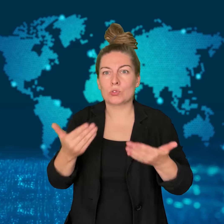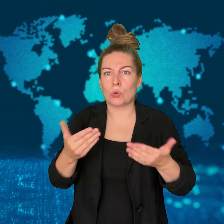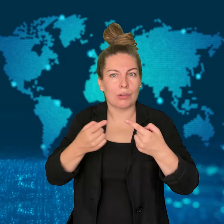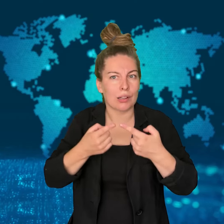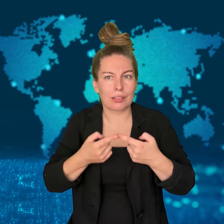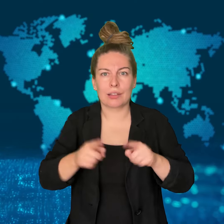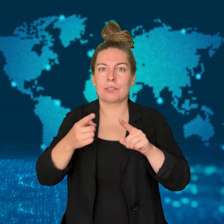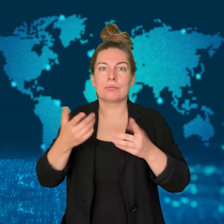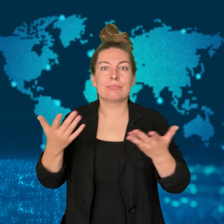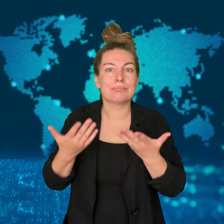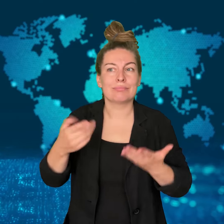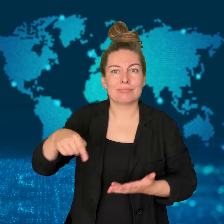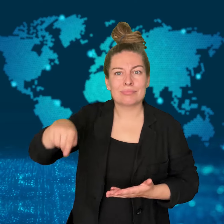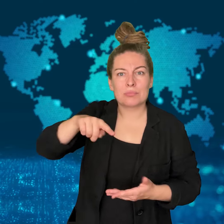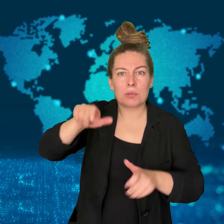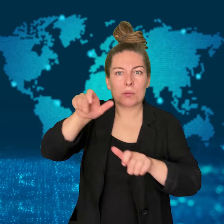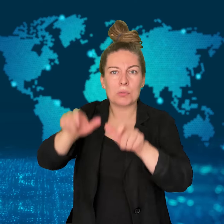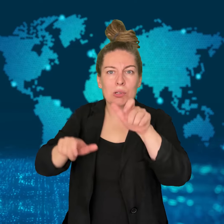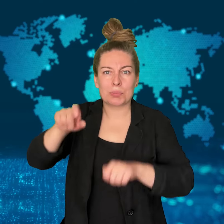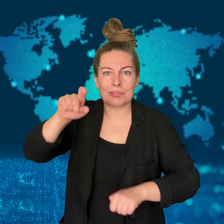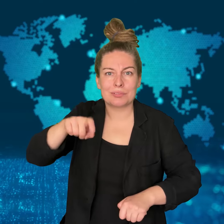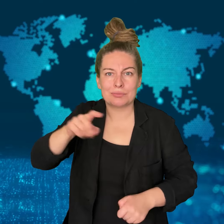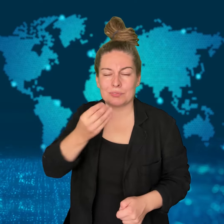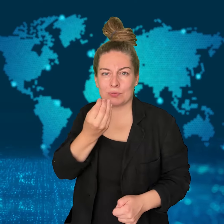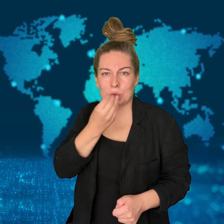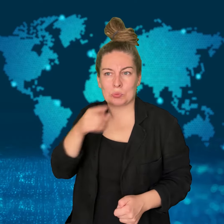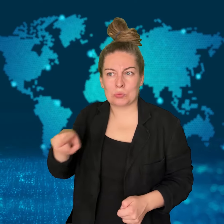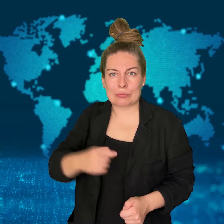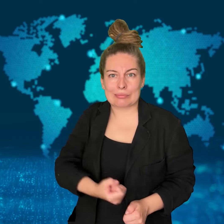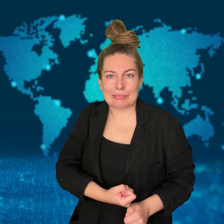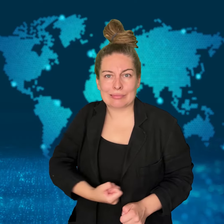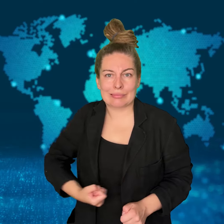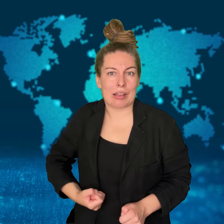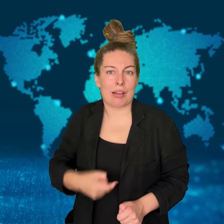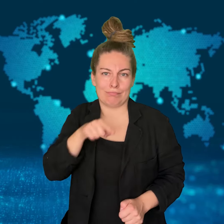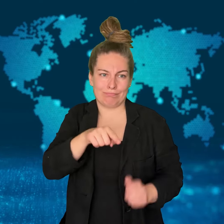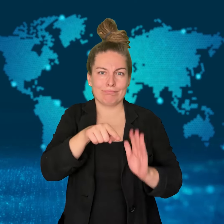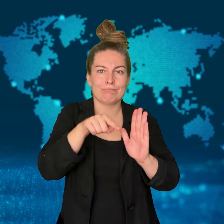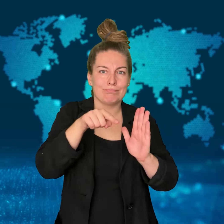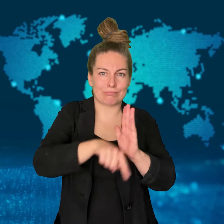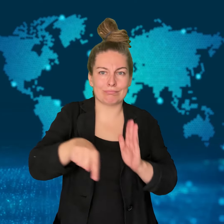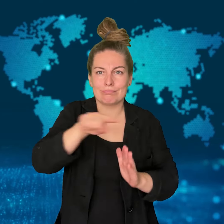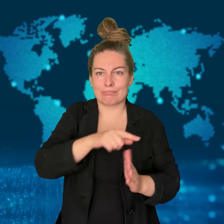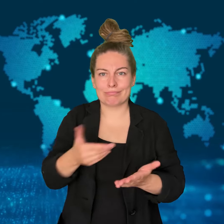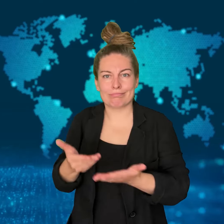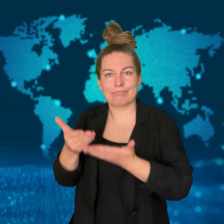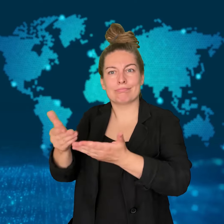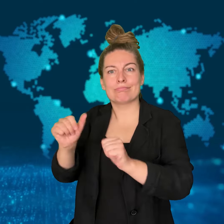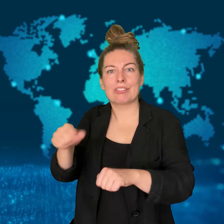removing the sick or injured, but this time, it's done to